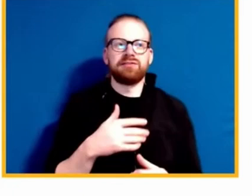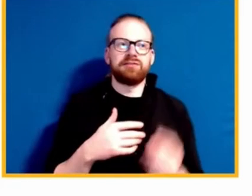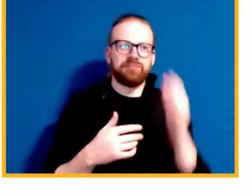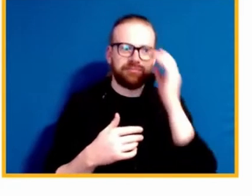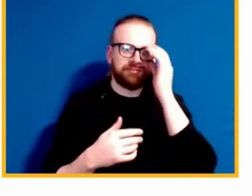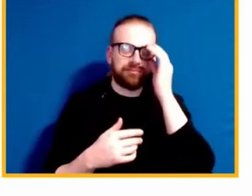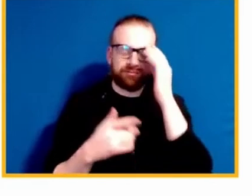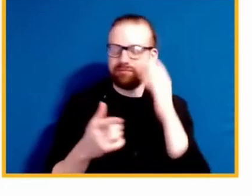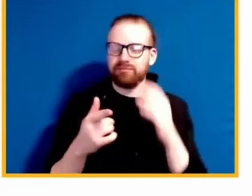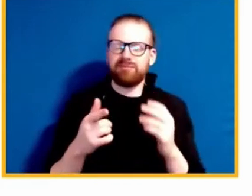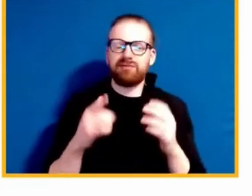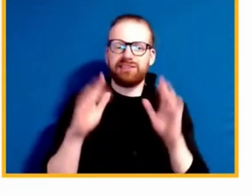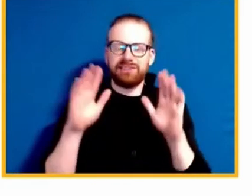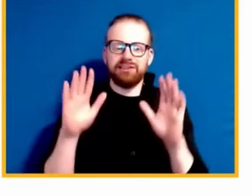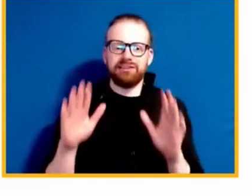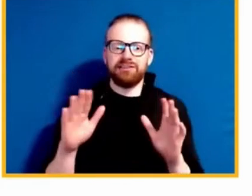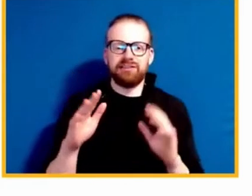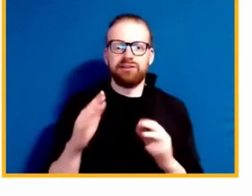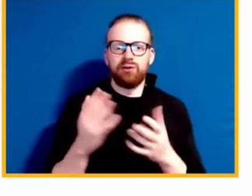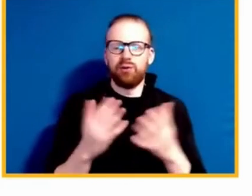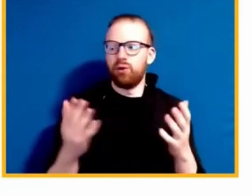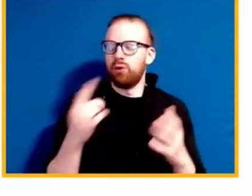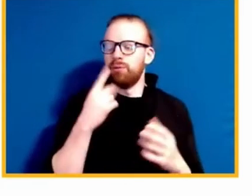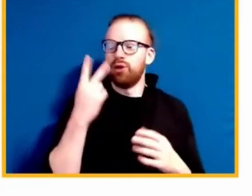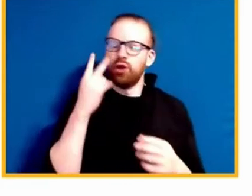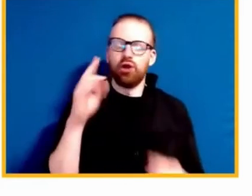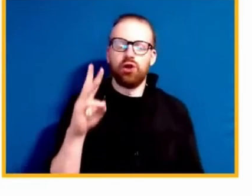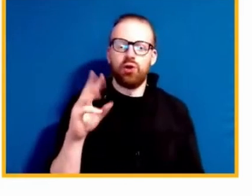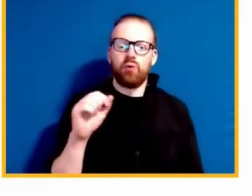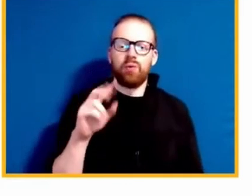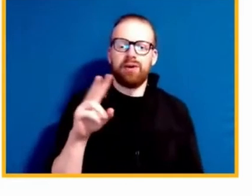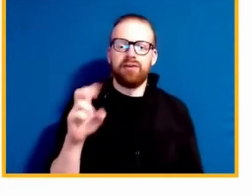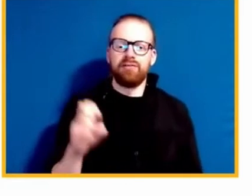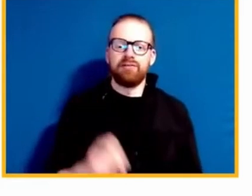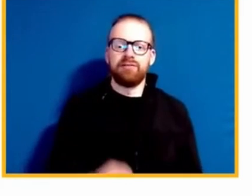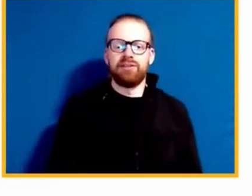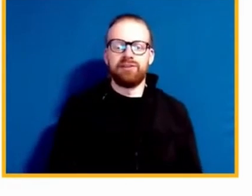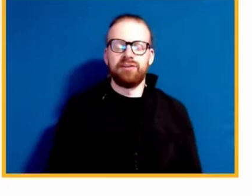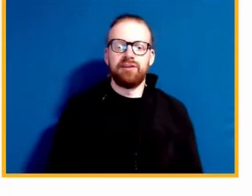in with some type of like, just calm, almost like a wave story. So keep it up.